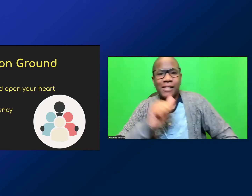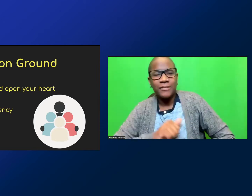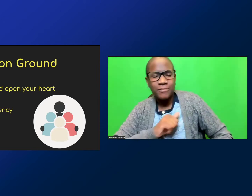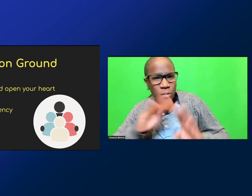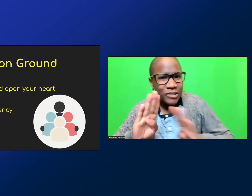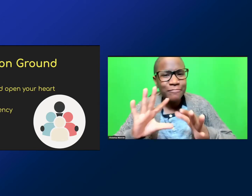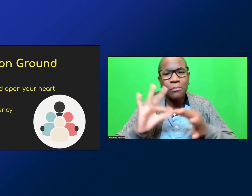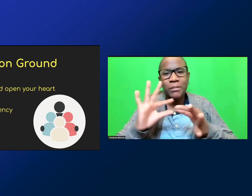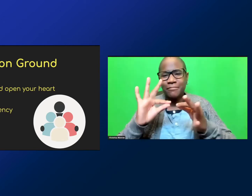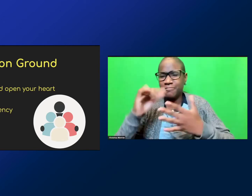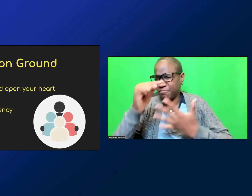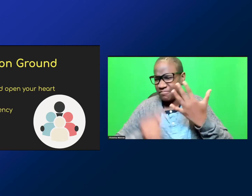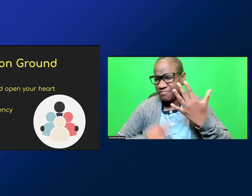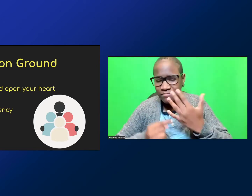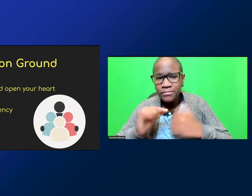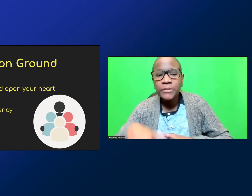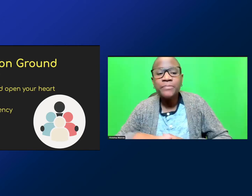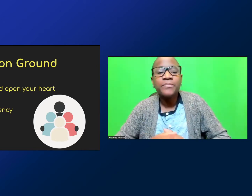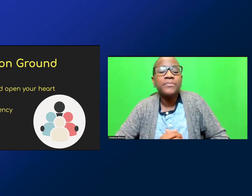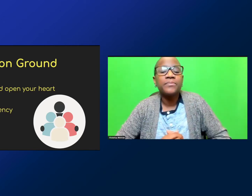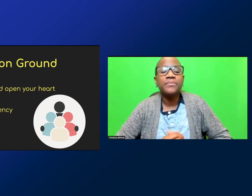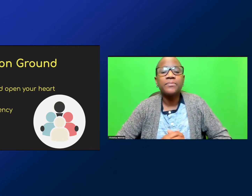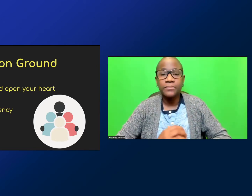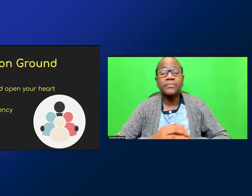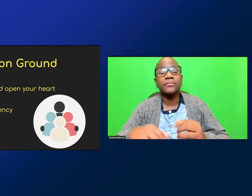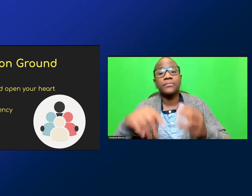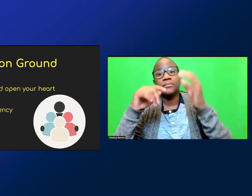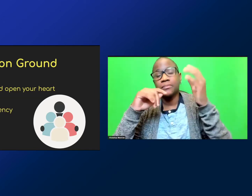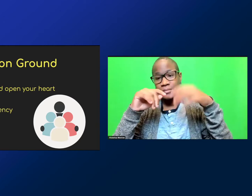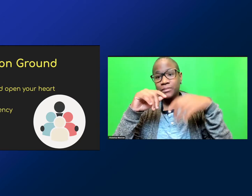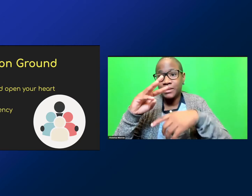fourthly to be mindful when making comments please be mindful of your attitude and behavior